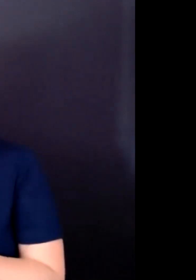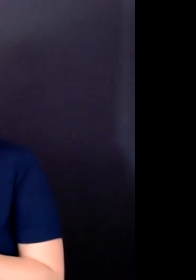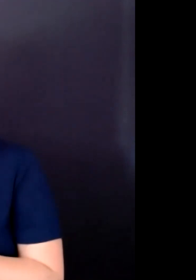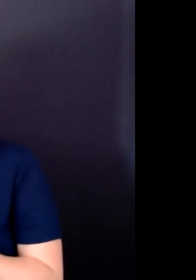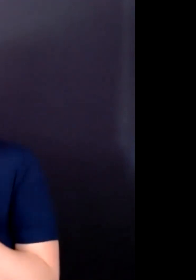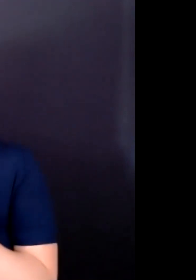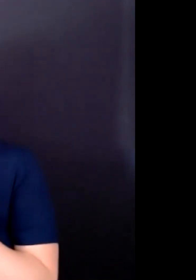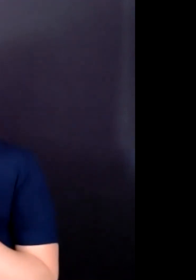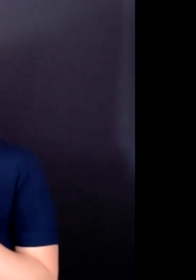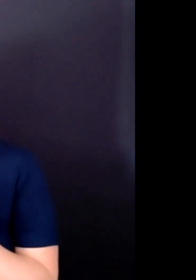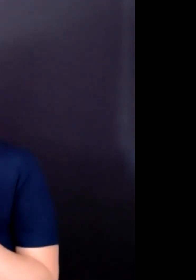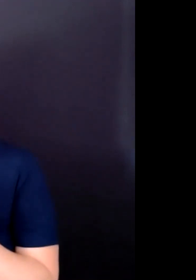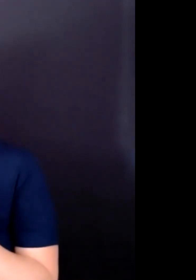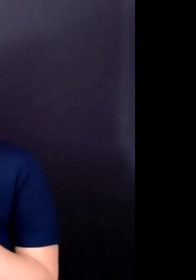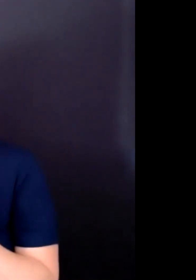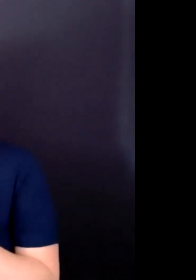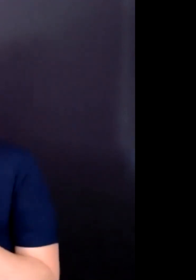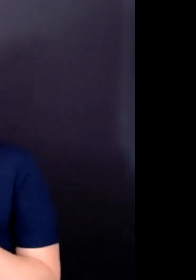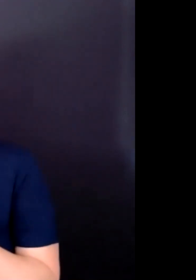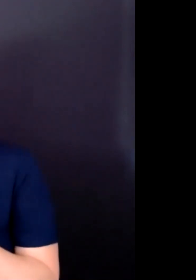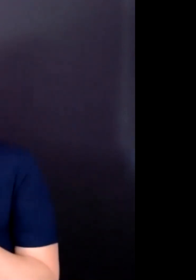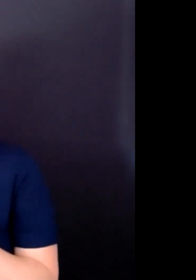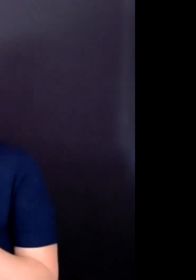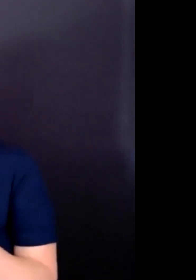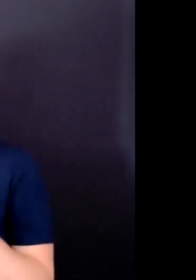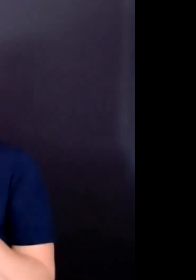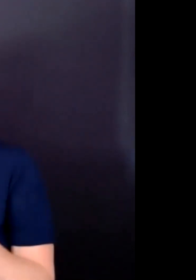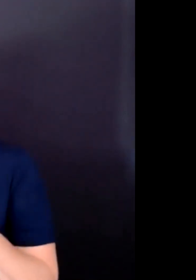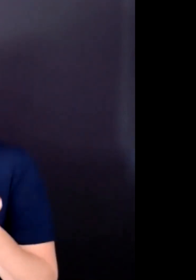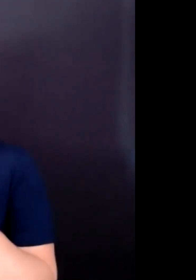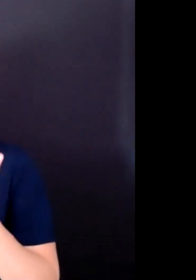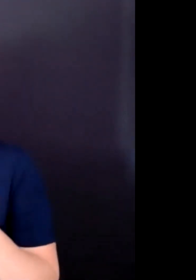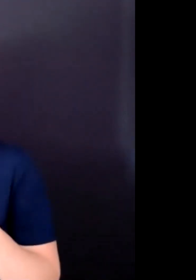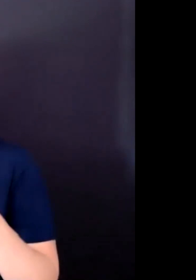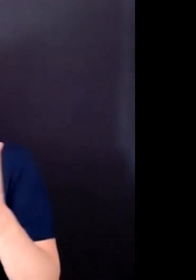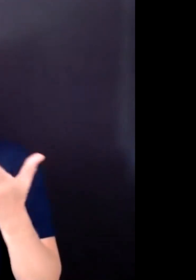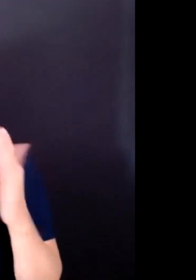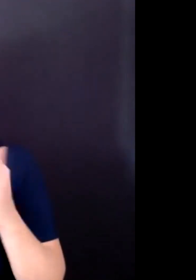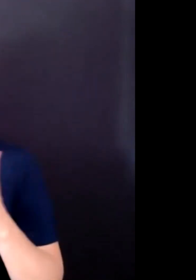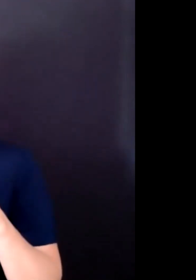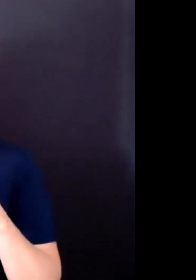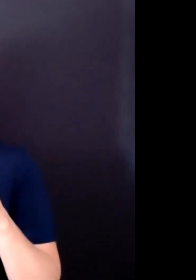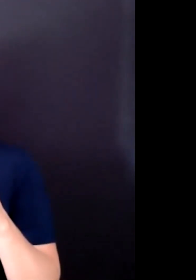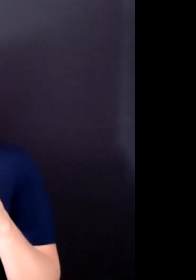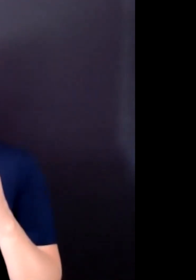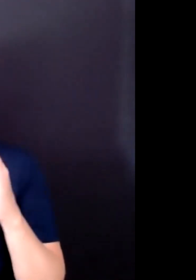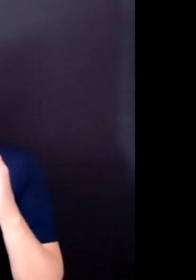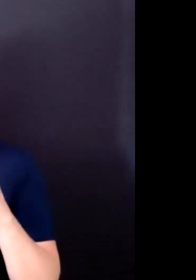within that improvement grant, cities and towns around the Commonwealth of Massachusetts specifically can apply for either